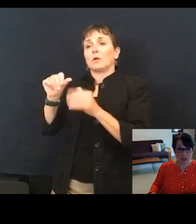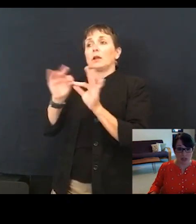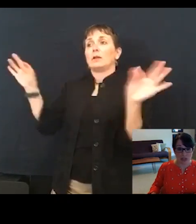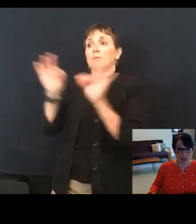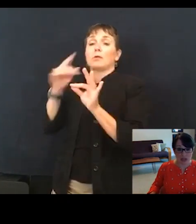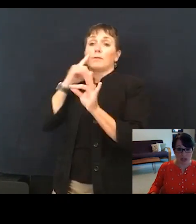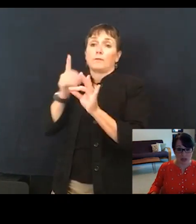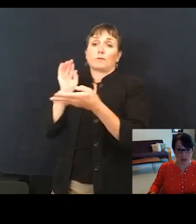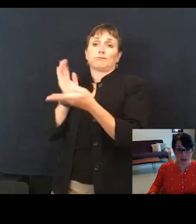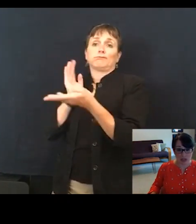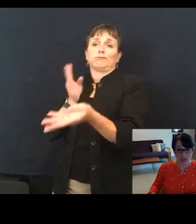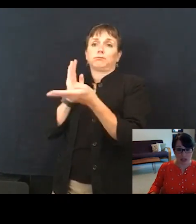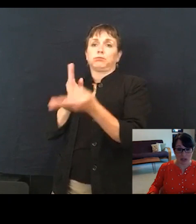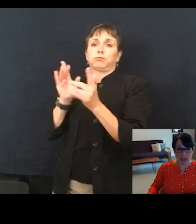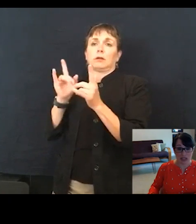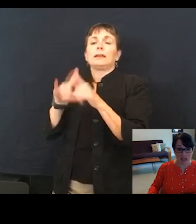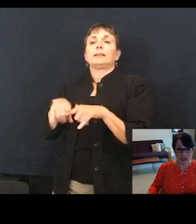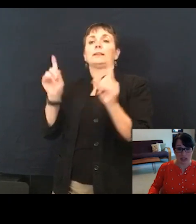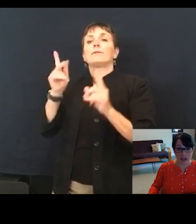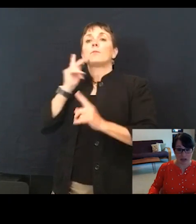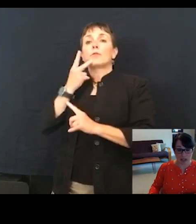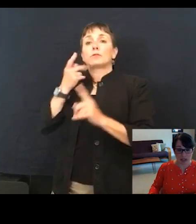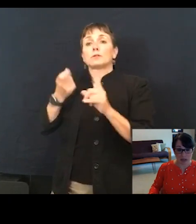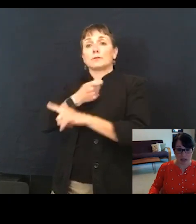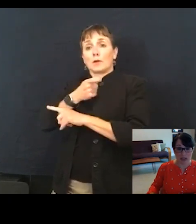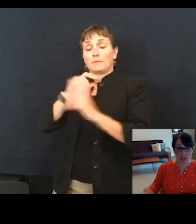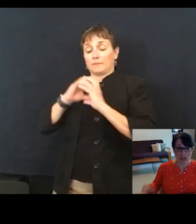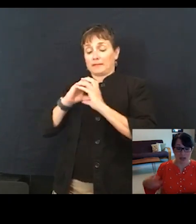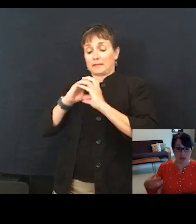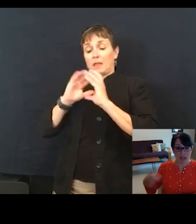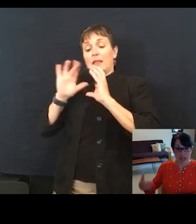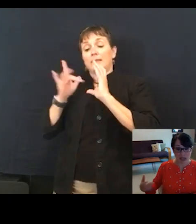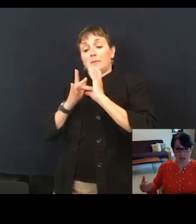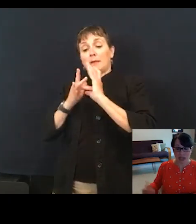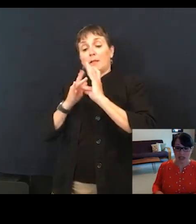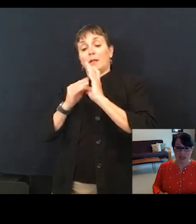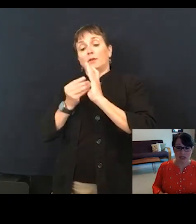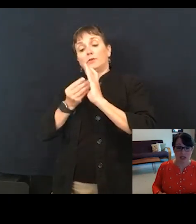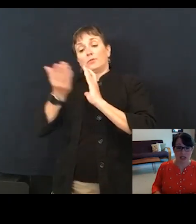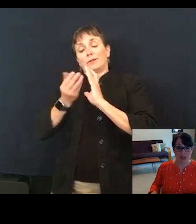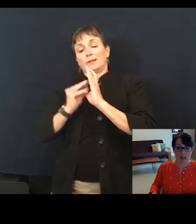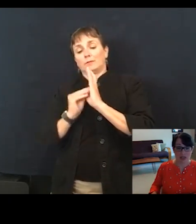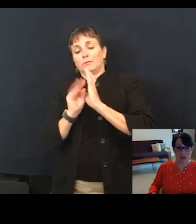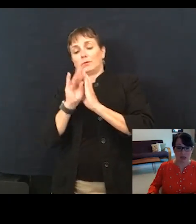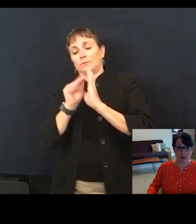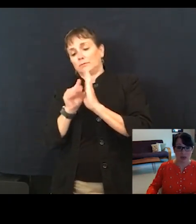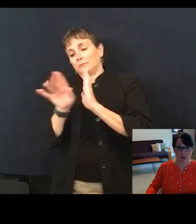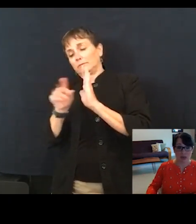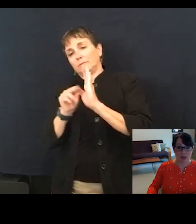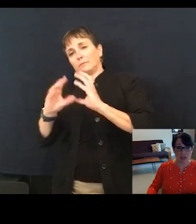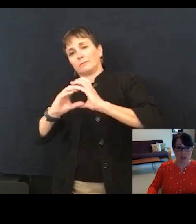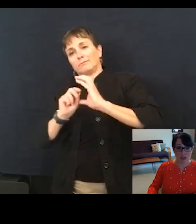from the inner segment of the cell into the outer segment. So again, myosin 7A seems to be important for functions